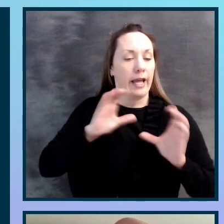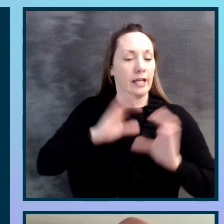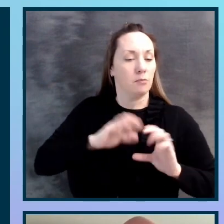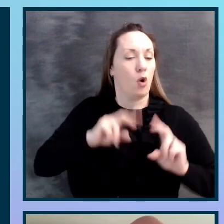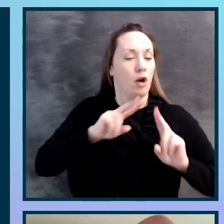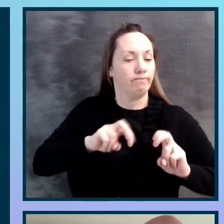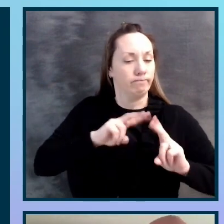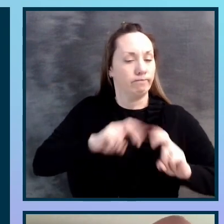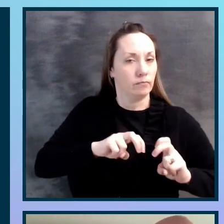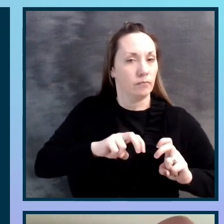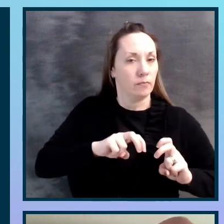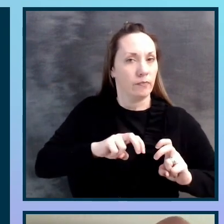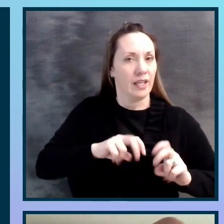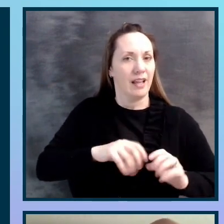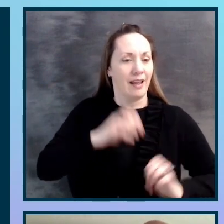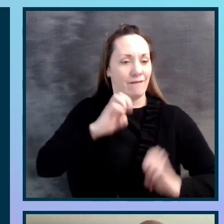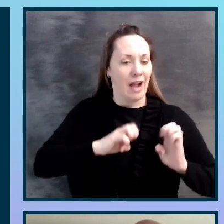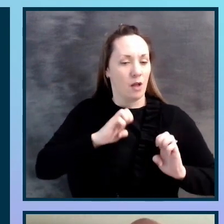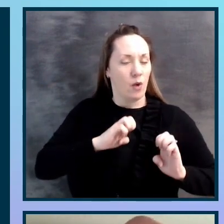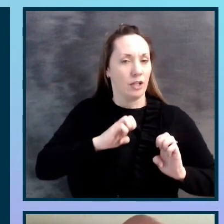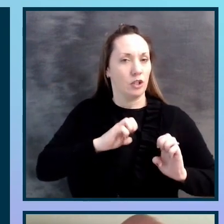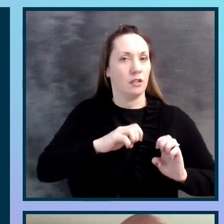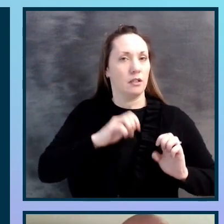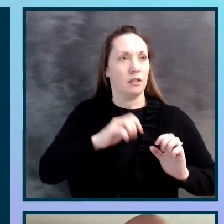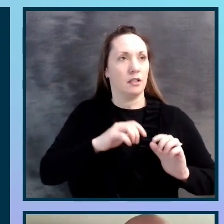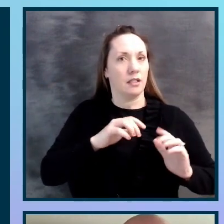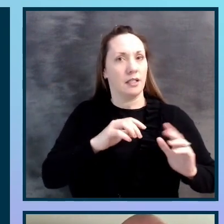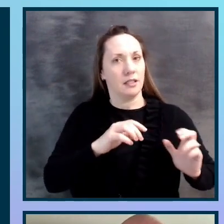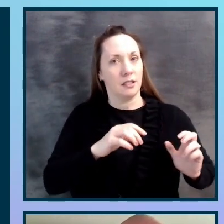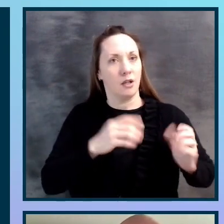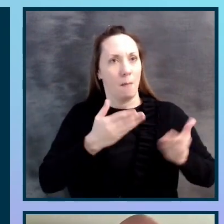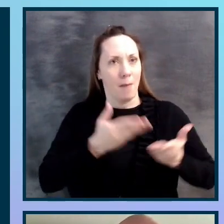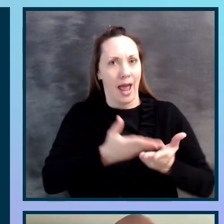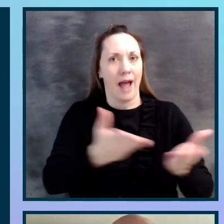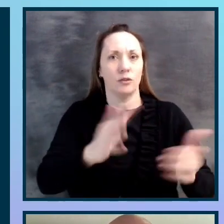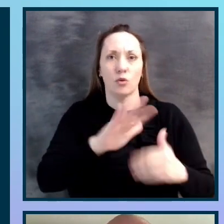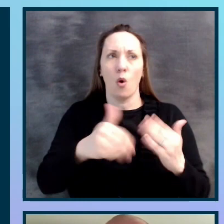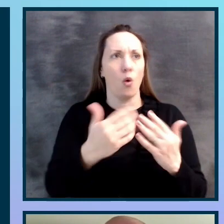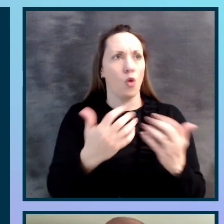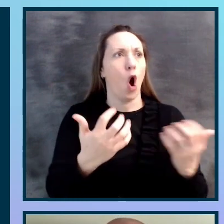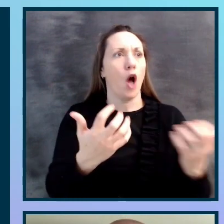then evaluation needs to come back from the entire audience where you understand where it impacted